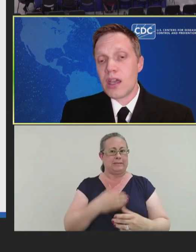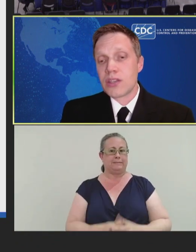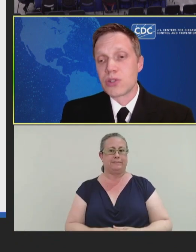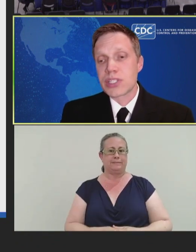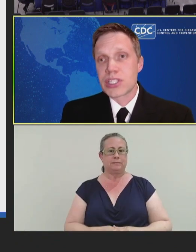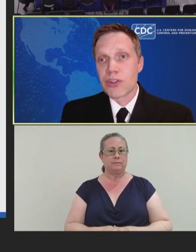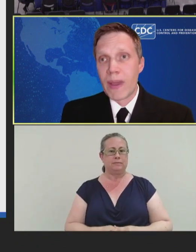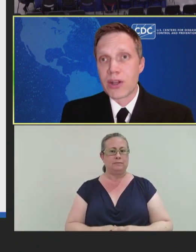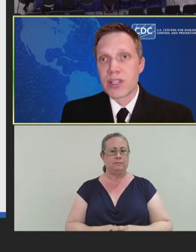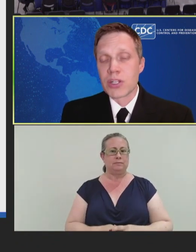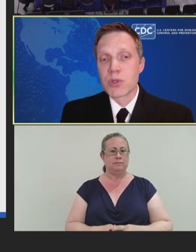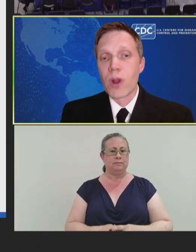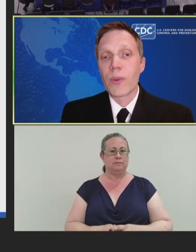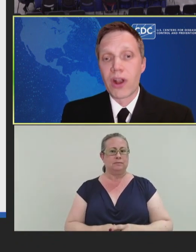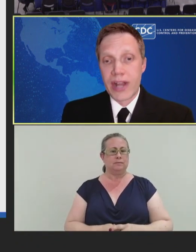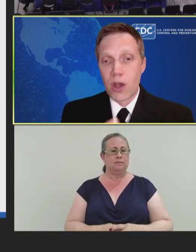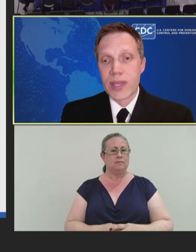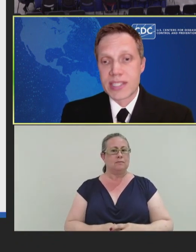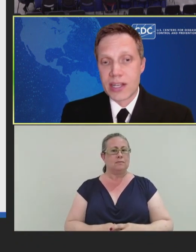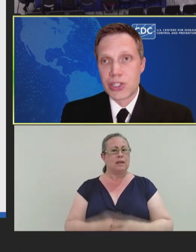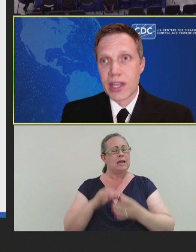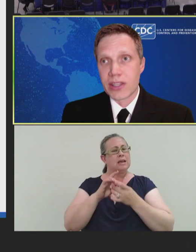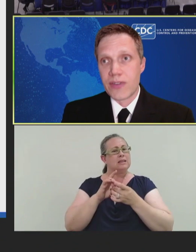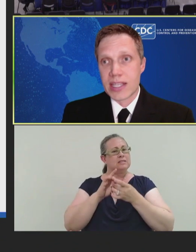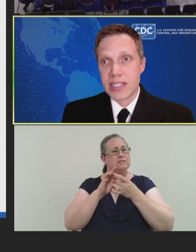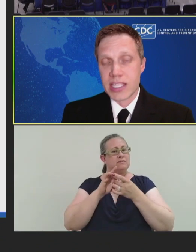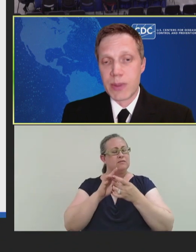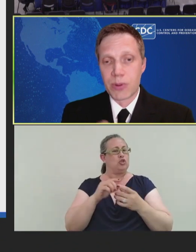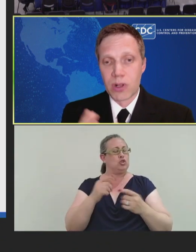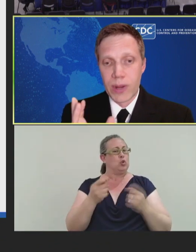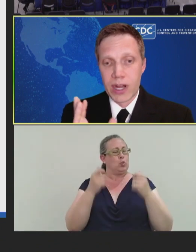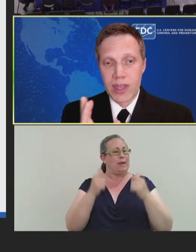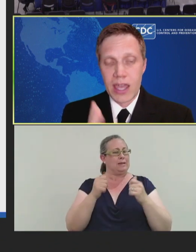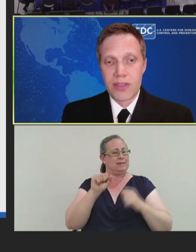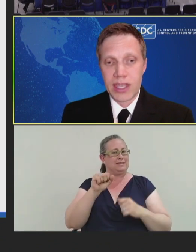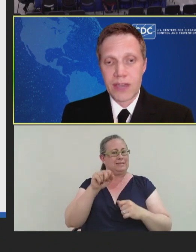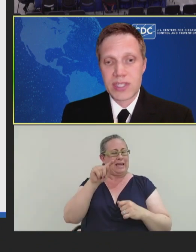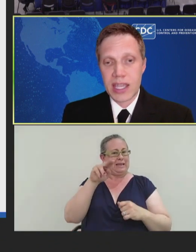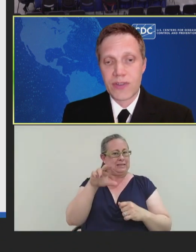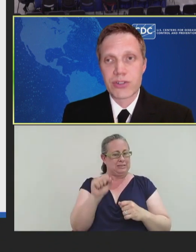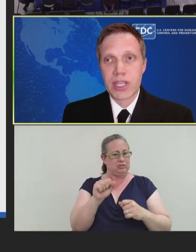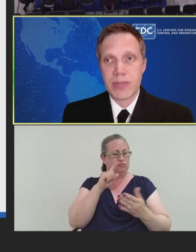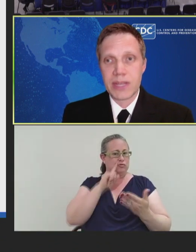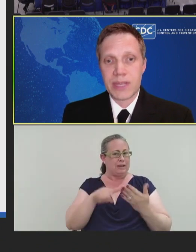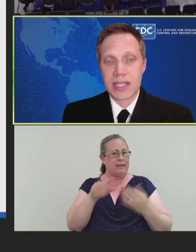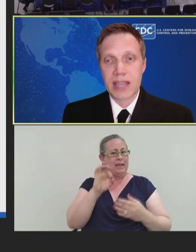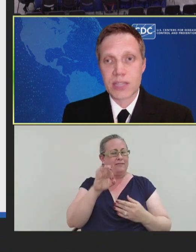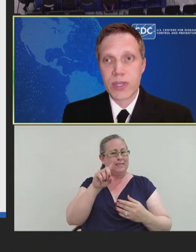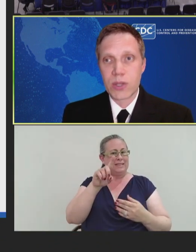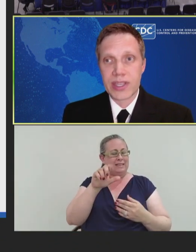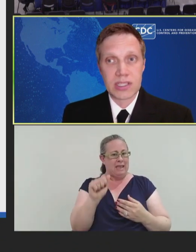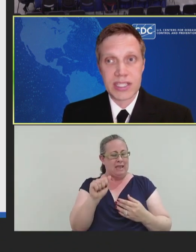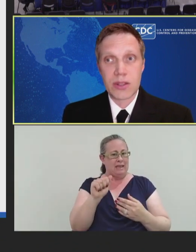So, just as a reminder, in terms of where we are now, quick status check on the vaccines. People are aware that the FDA Advisory Committee meeting last week where they selected the